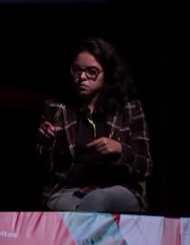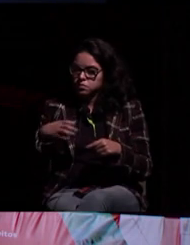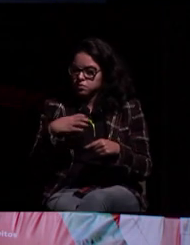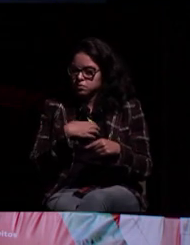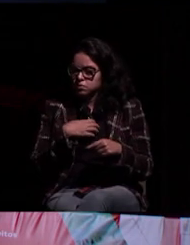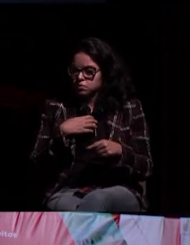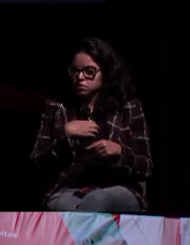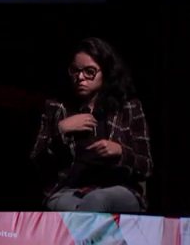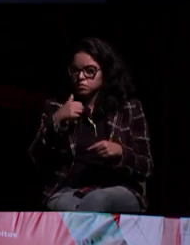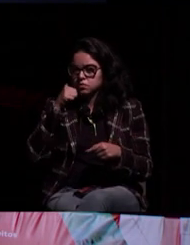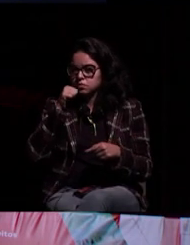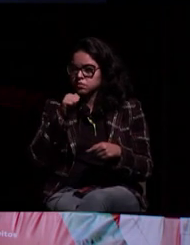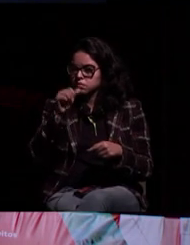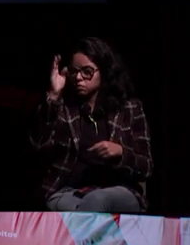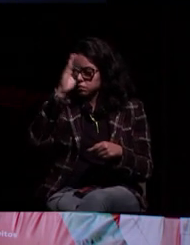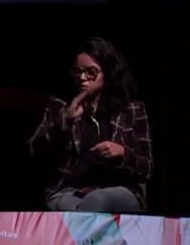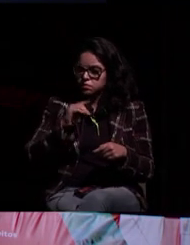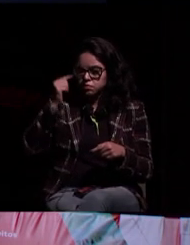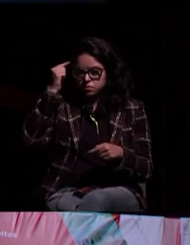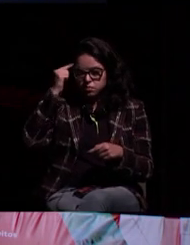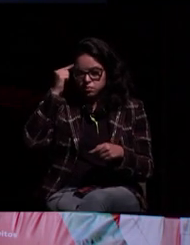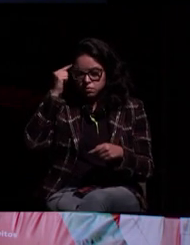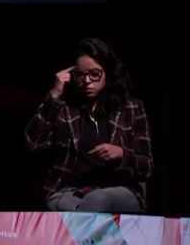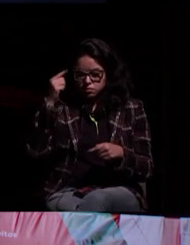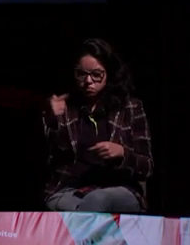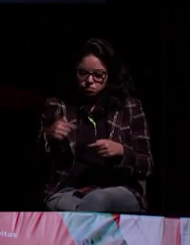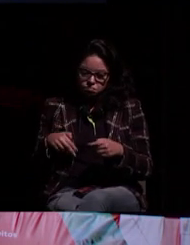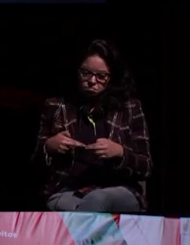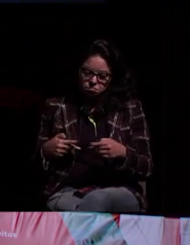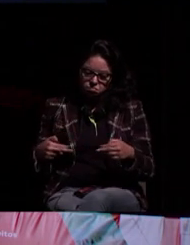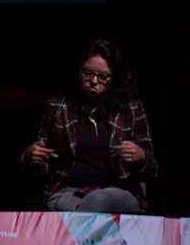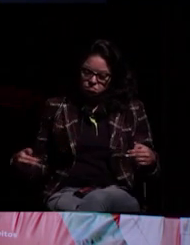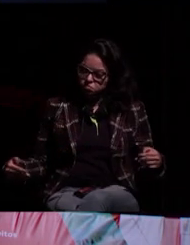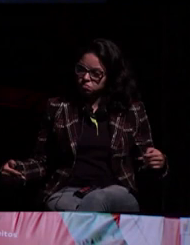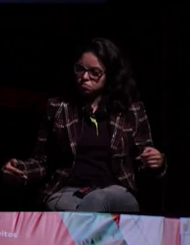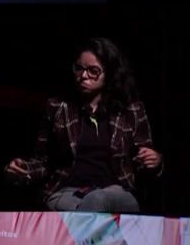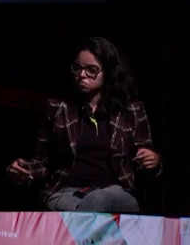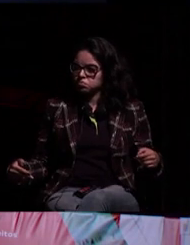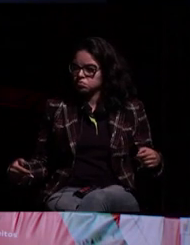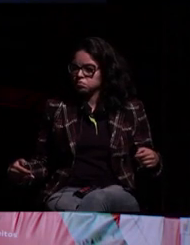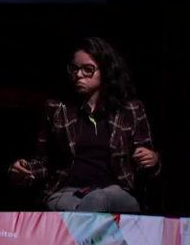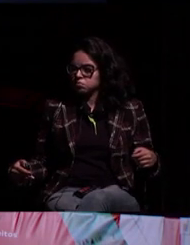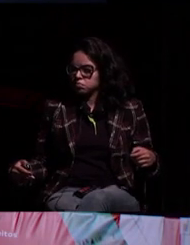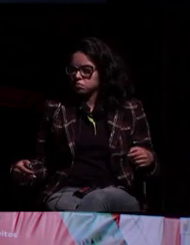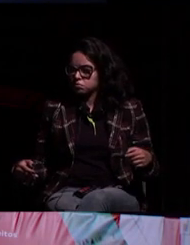as objects and destroyer of homes.